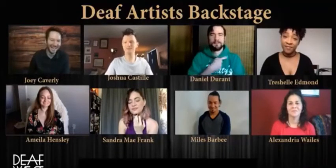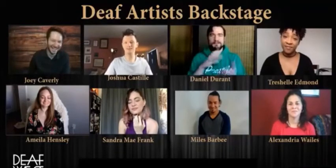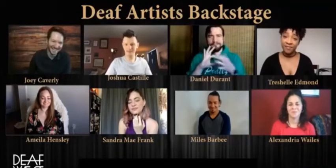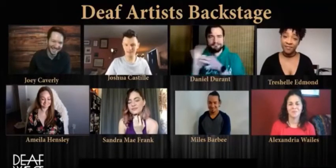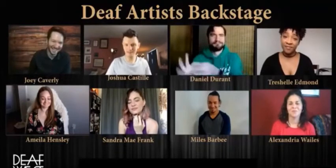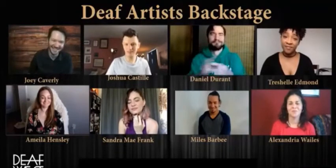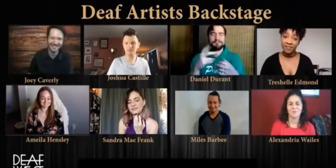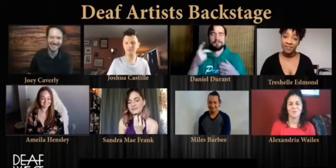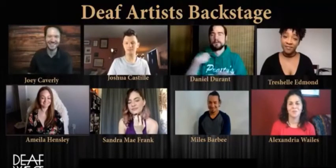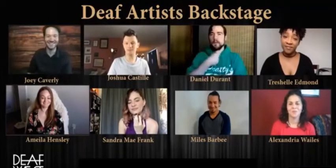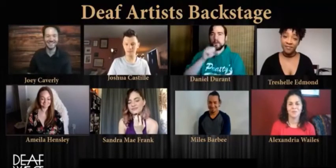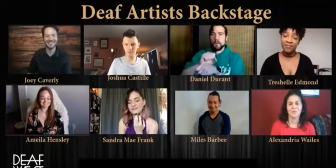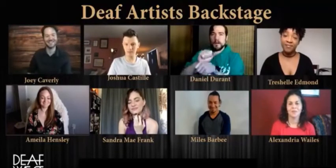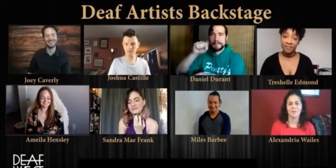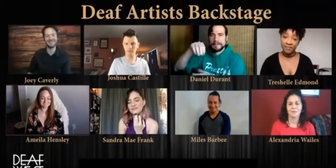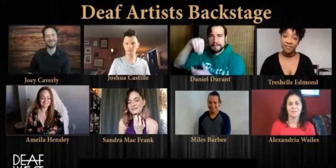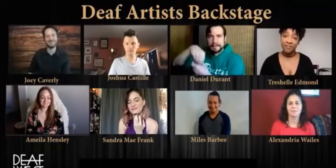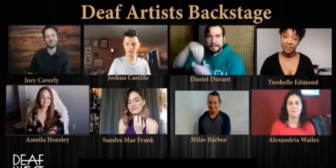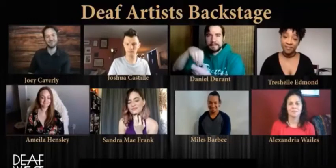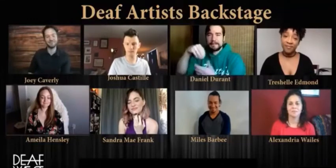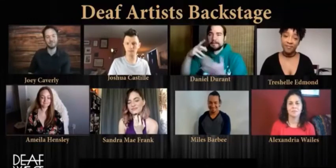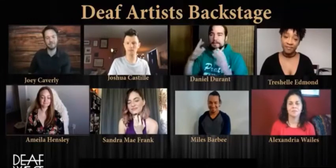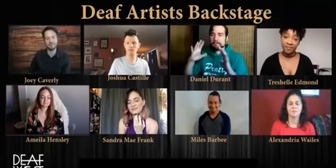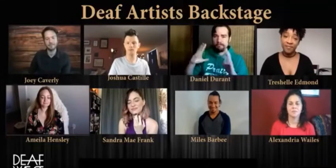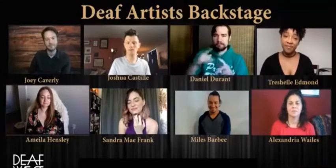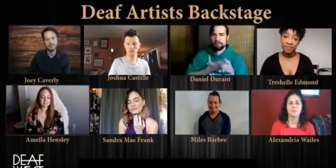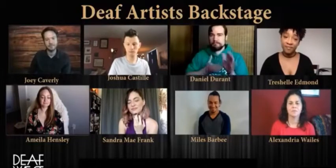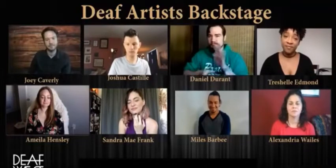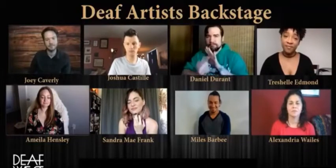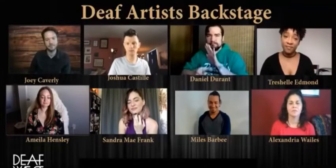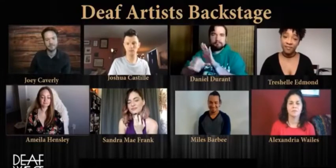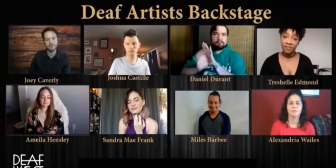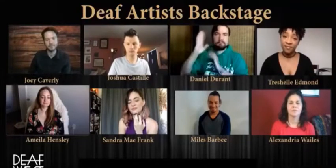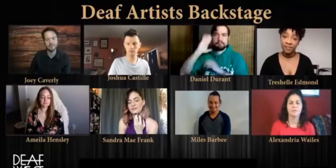Daniel: Yes, I think that those relationships really helped to develop the show,